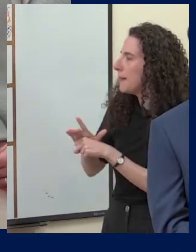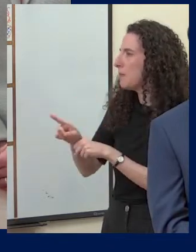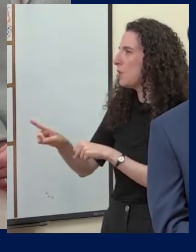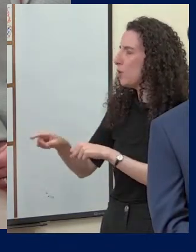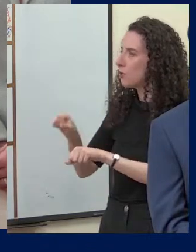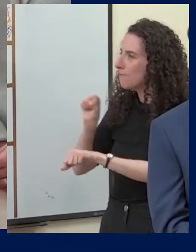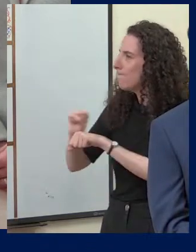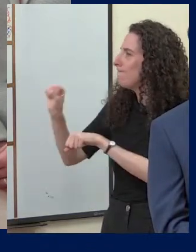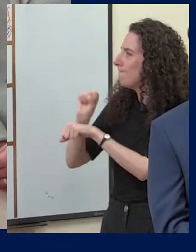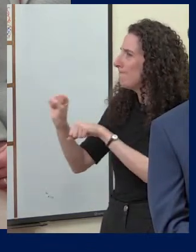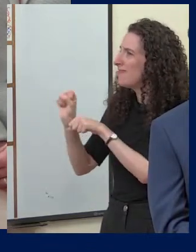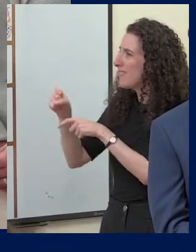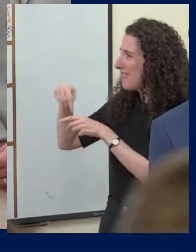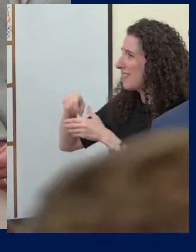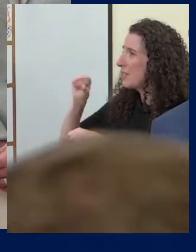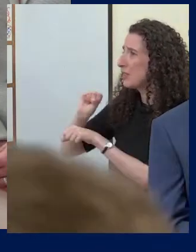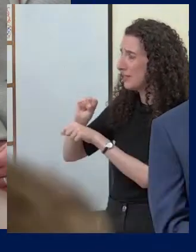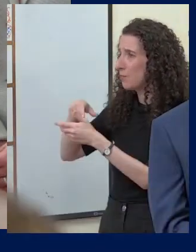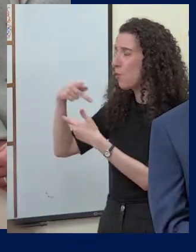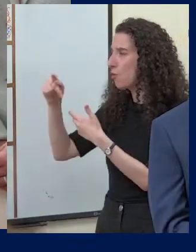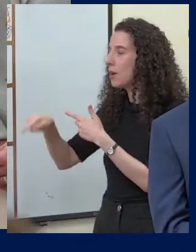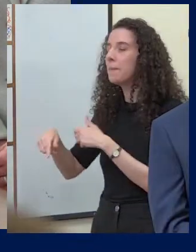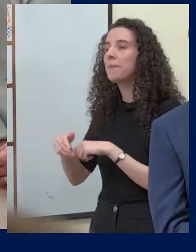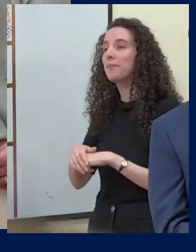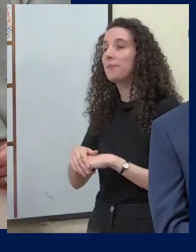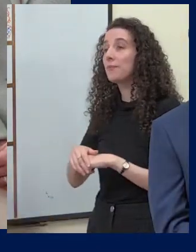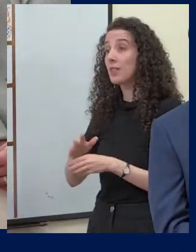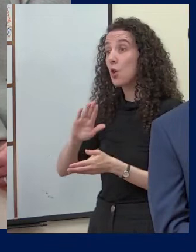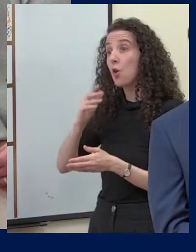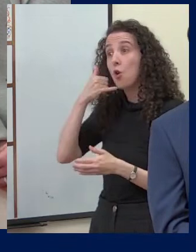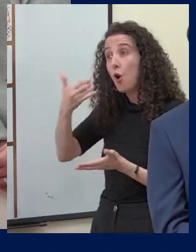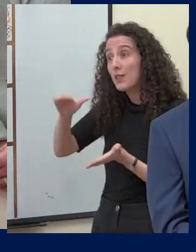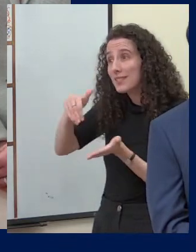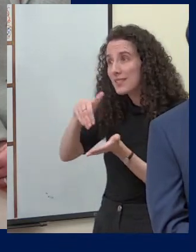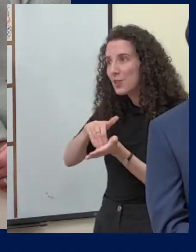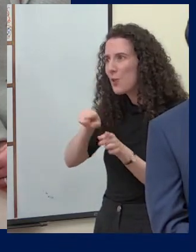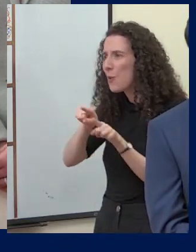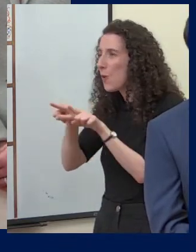The call centers as well as receiving the text and chat. Did want to mention that as well.